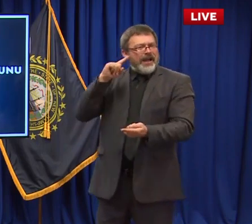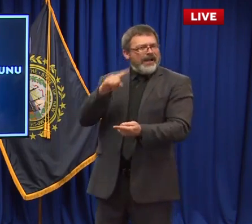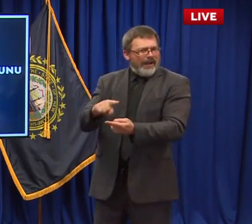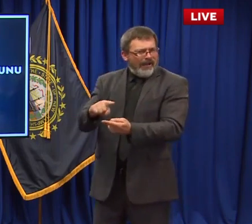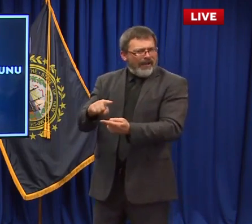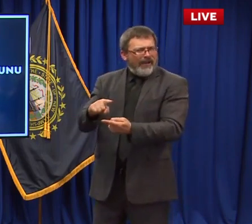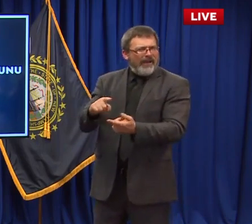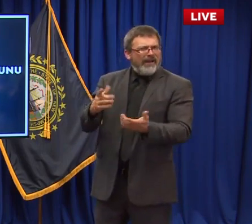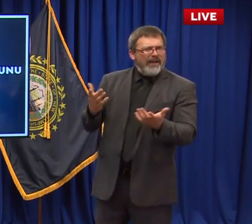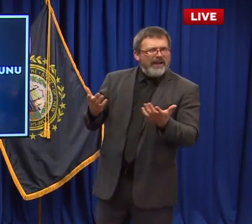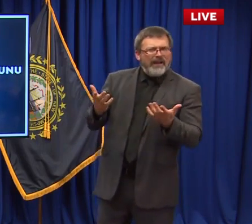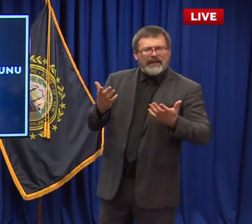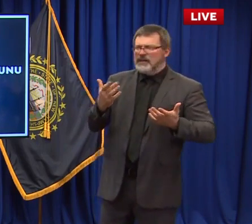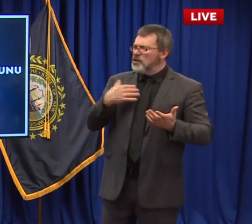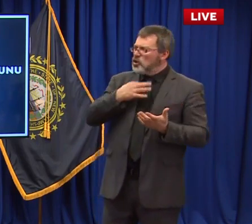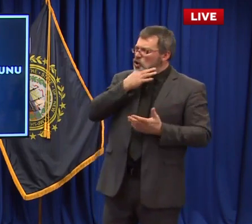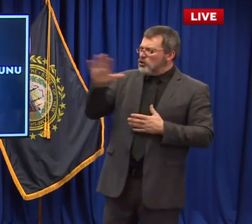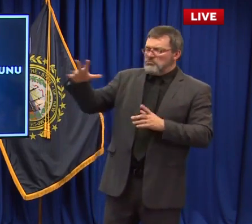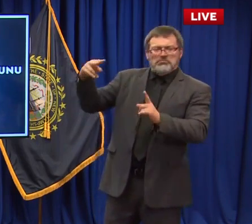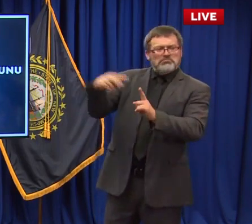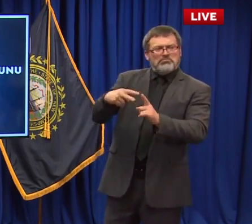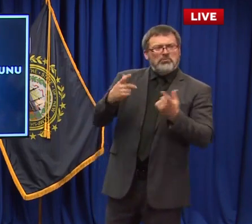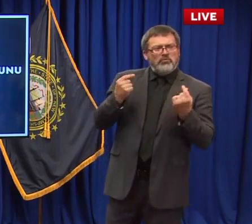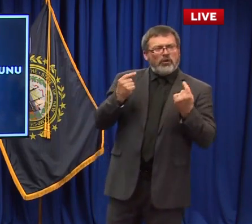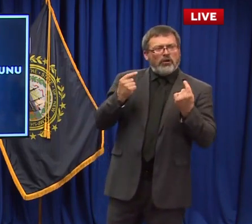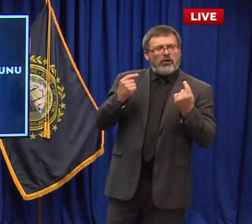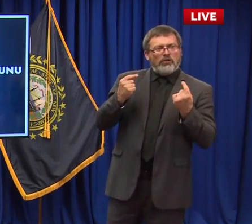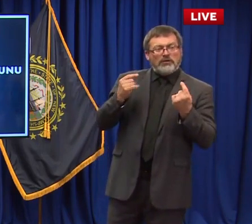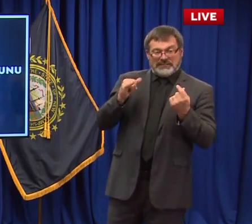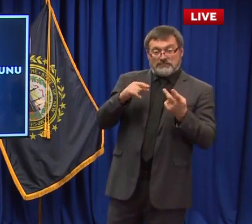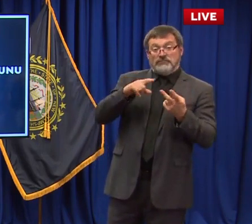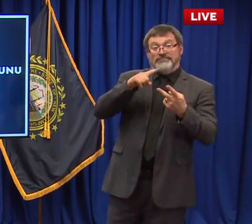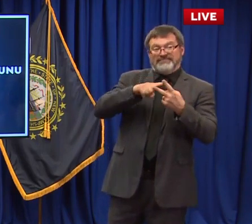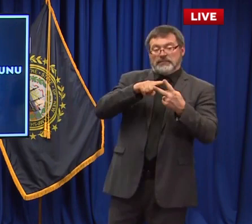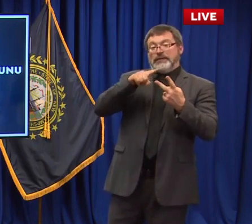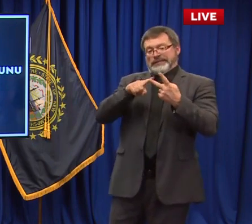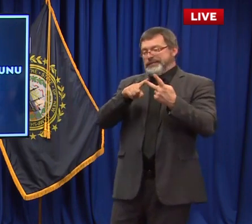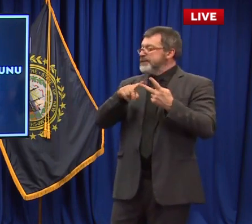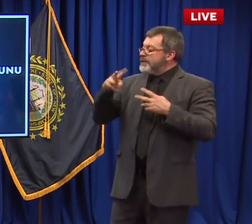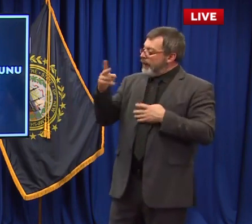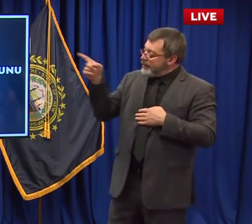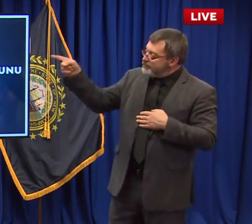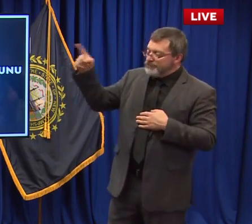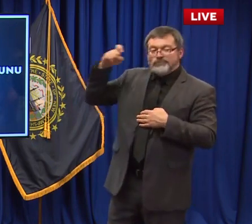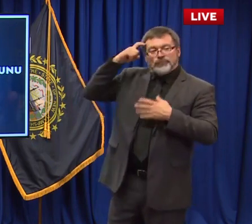WHAT DOES THAT TELL US AND HOW CAN WE USE THAT FOR REOPENING SCHOOLS?